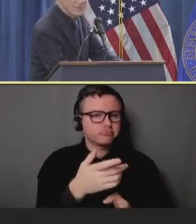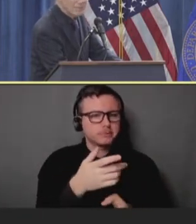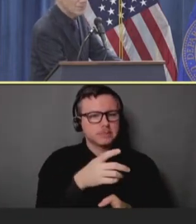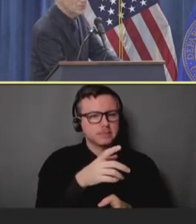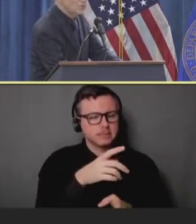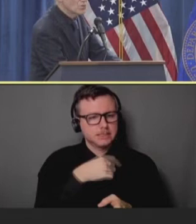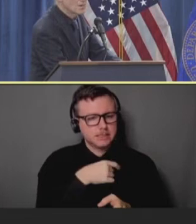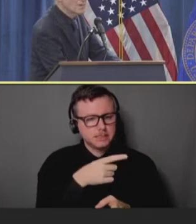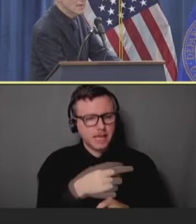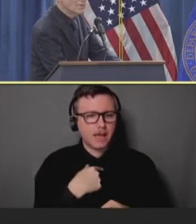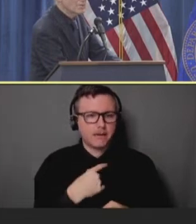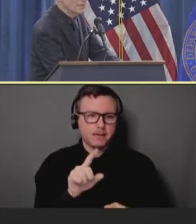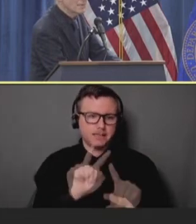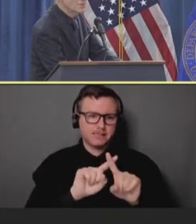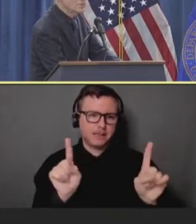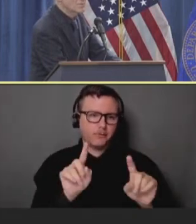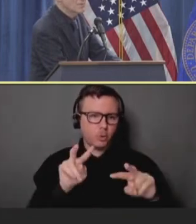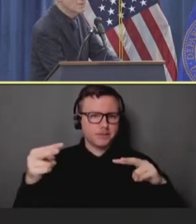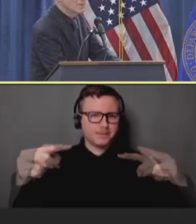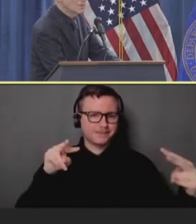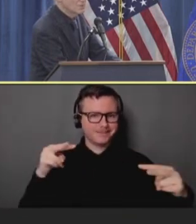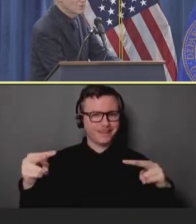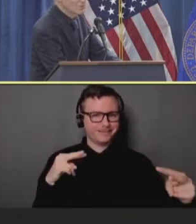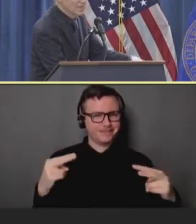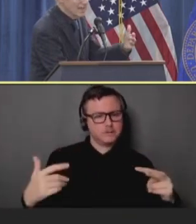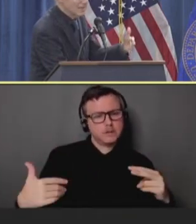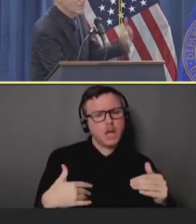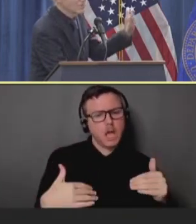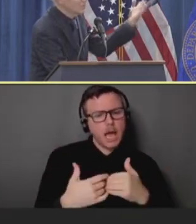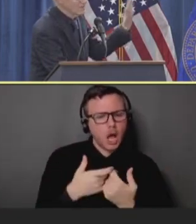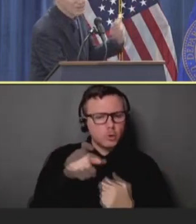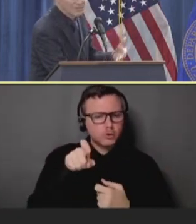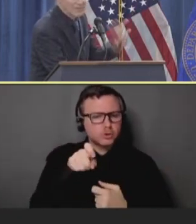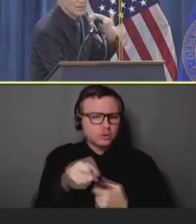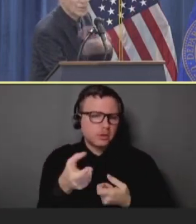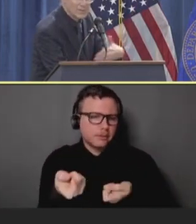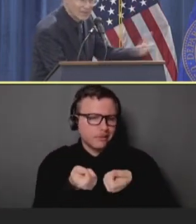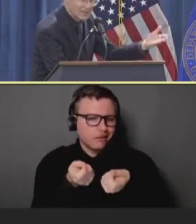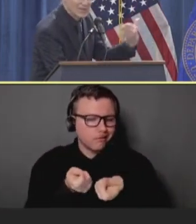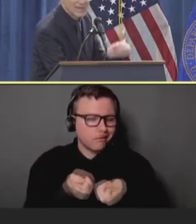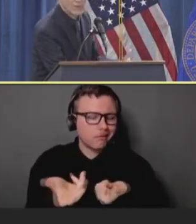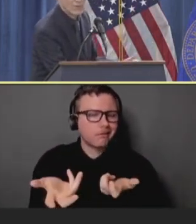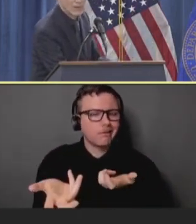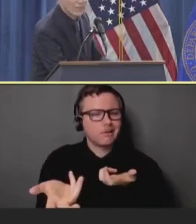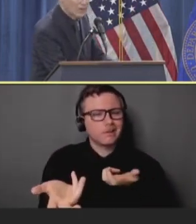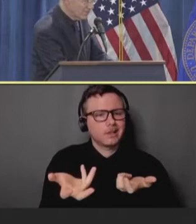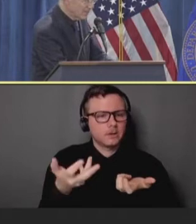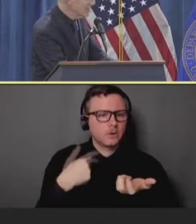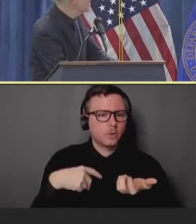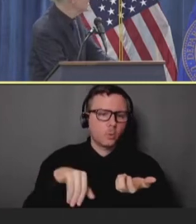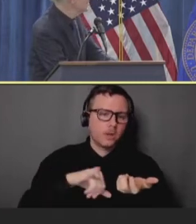points of view about how things should be handled, we're still living in the shadow of all of that nowadays.